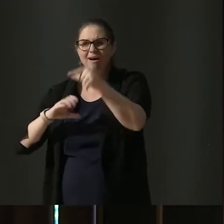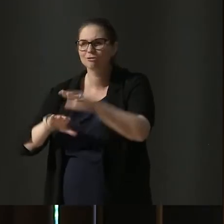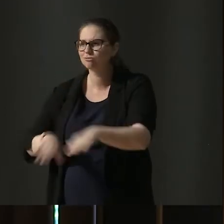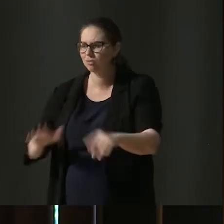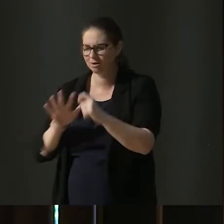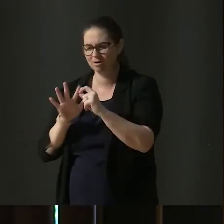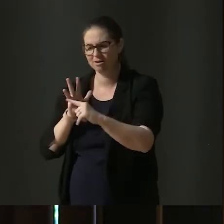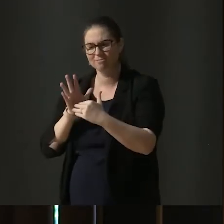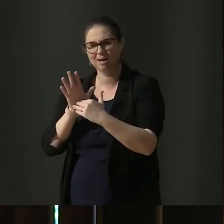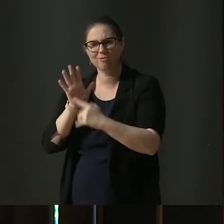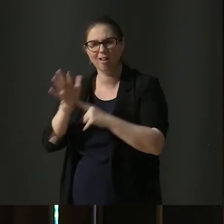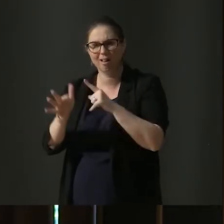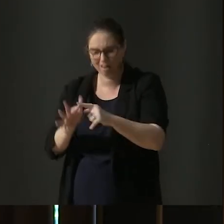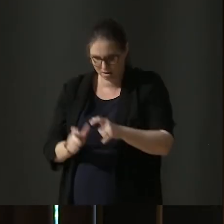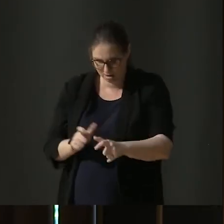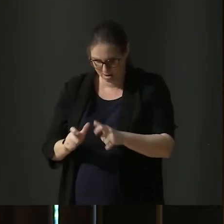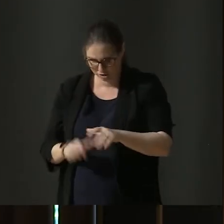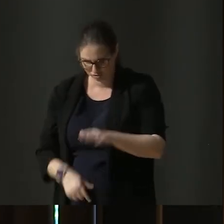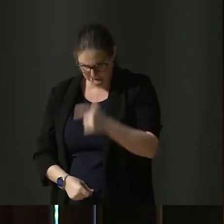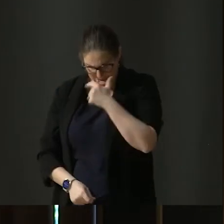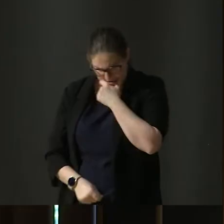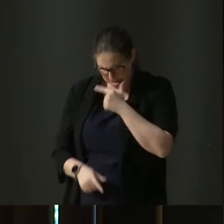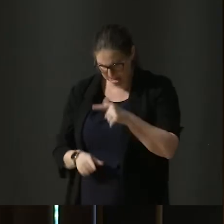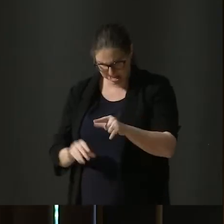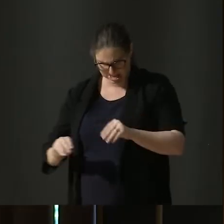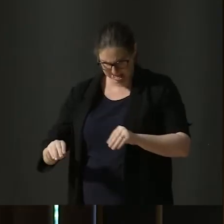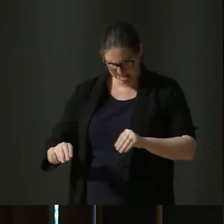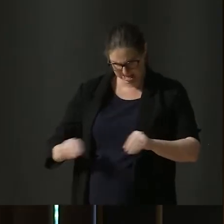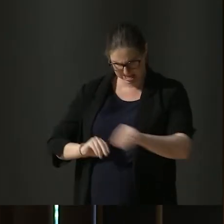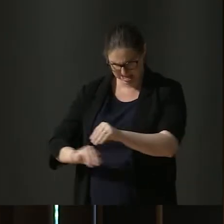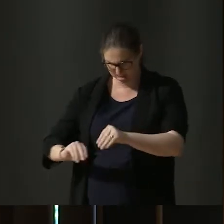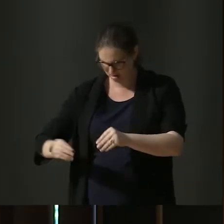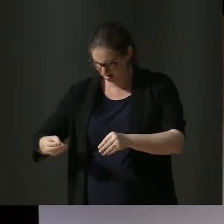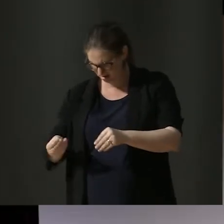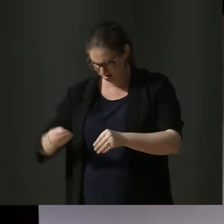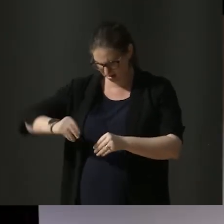they’re having to think about which piece goes where and how do I turn it around the right way.